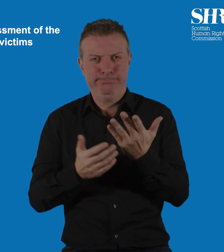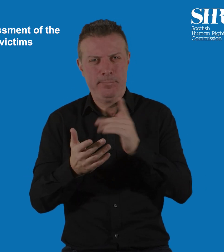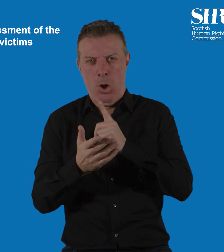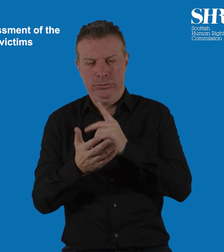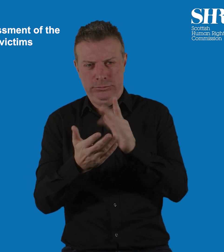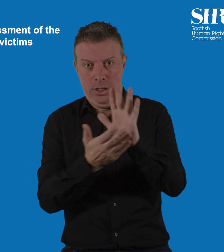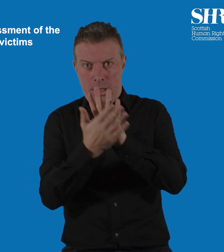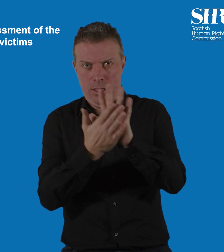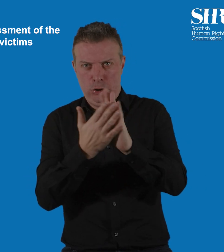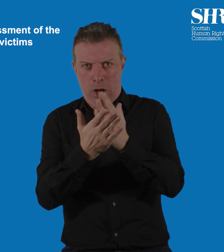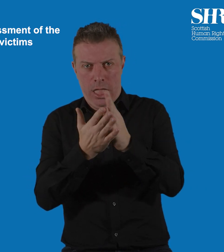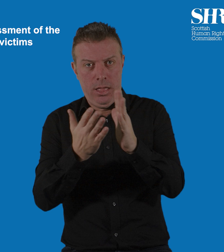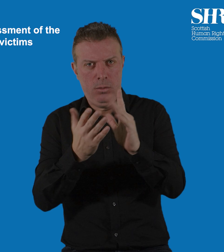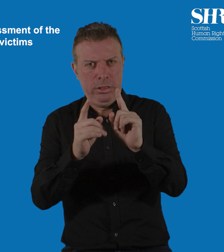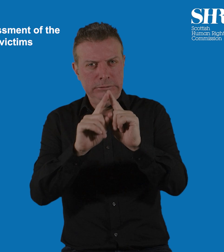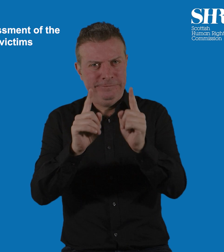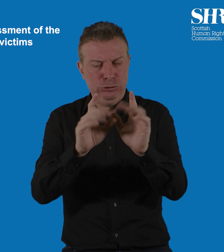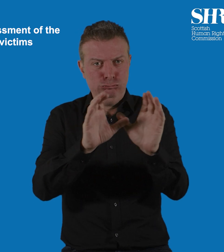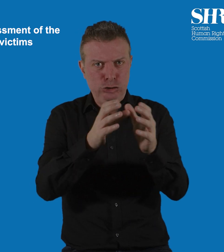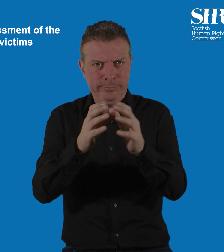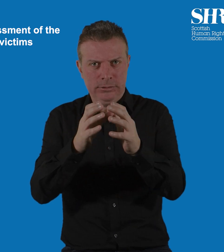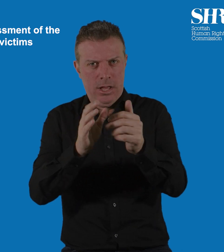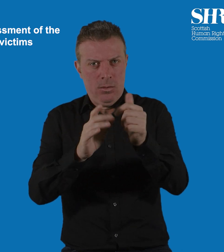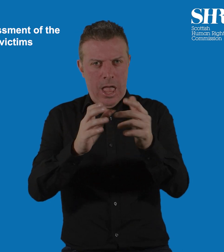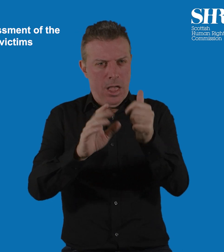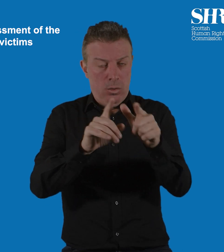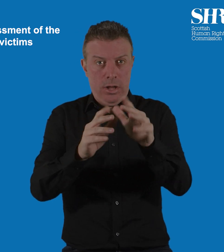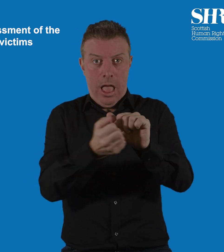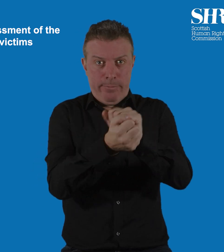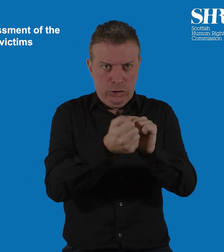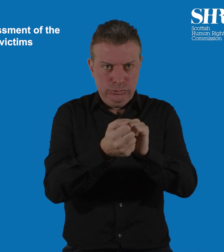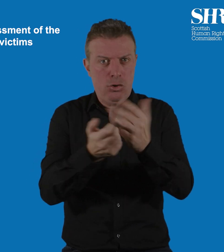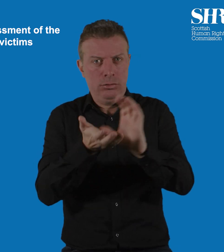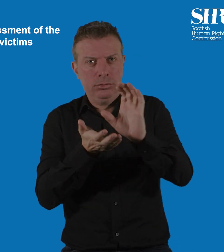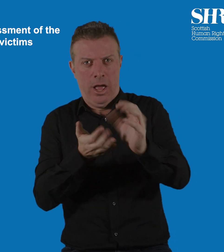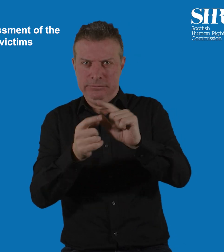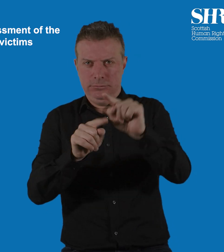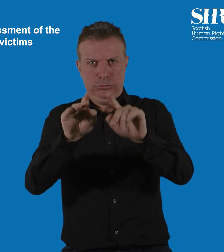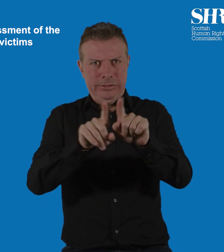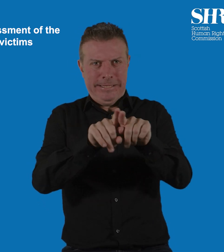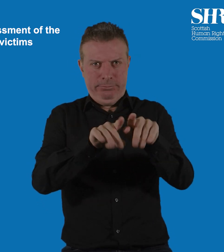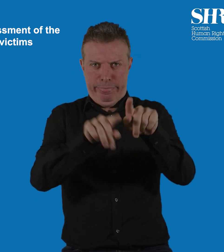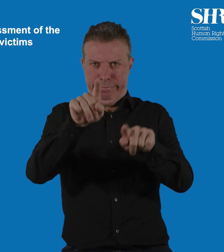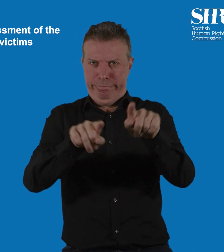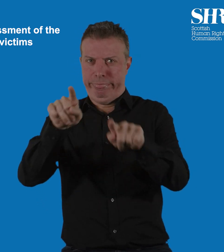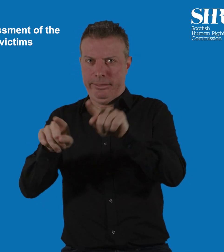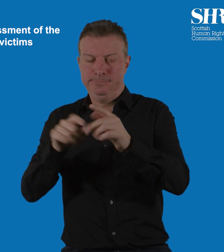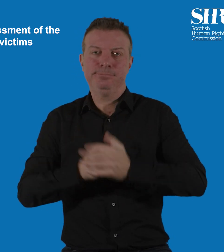There are inconsistencies in how different groups receive apologies or redress.